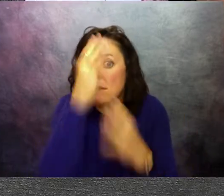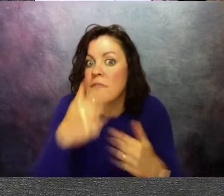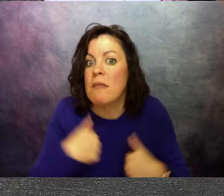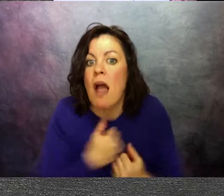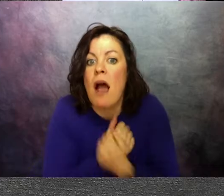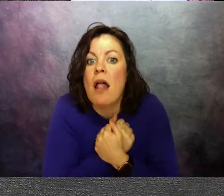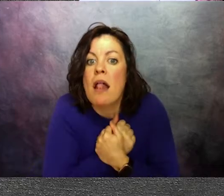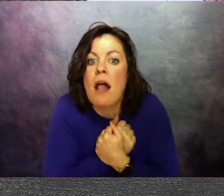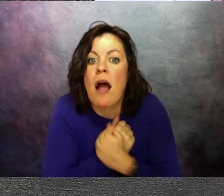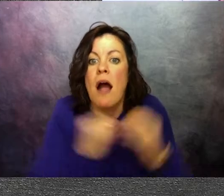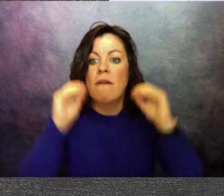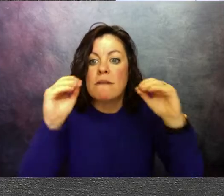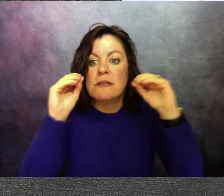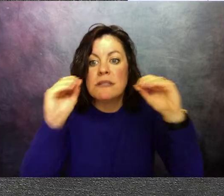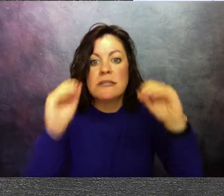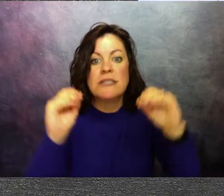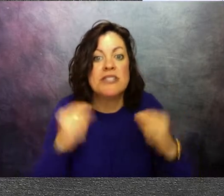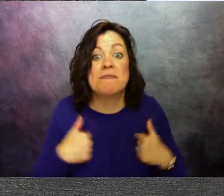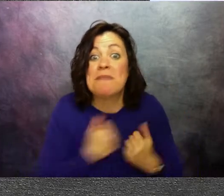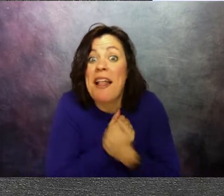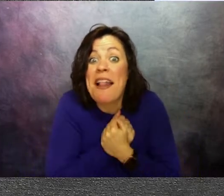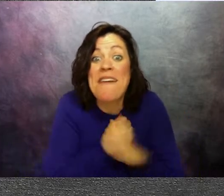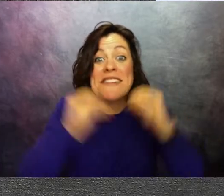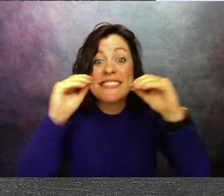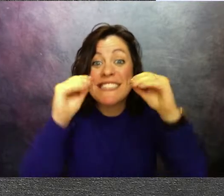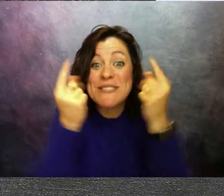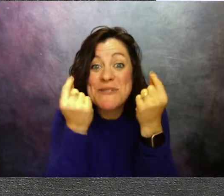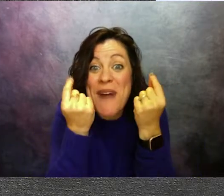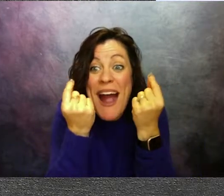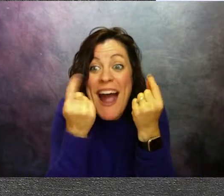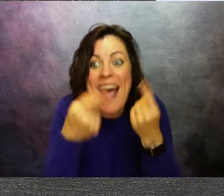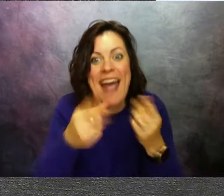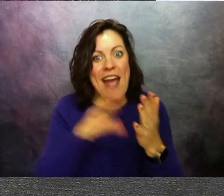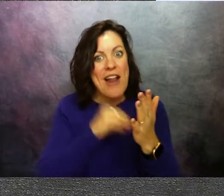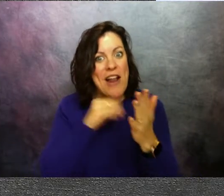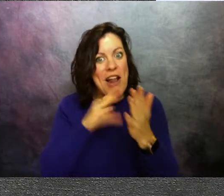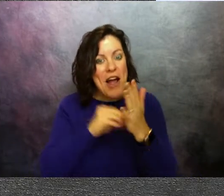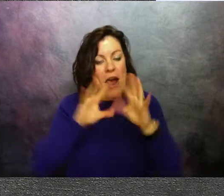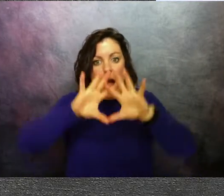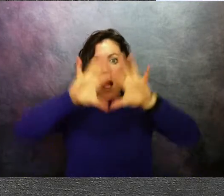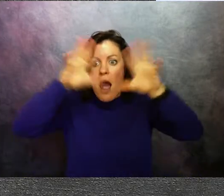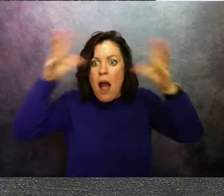And one thing I love about teaching is learning about the world together.